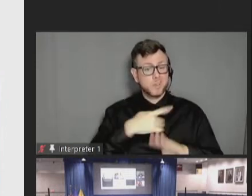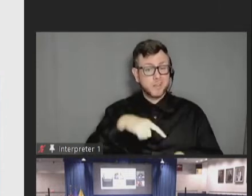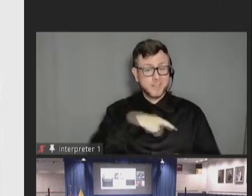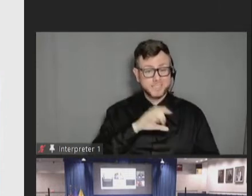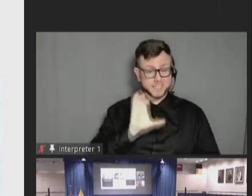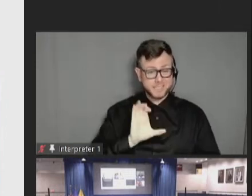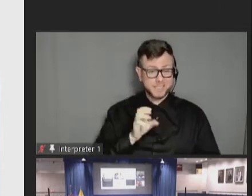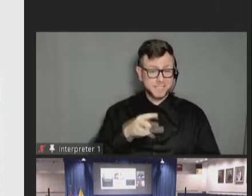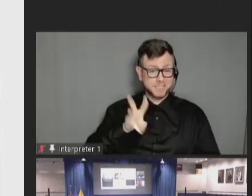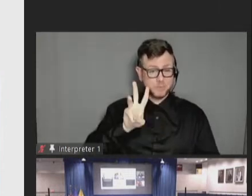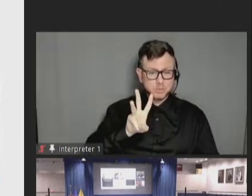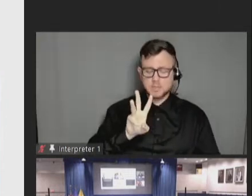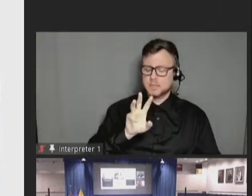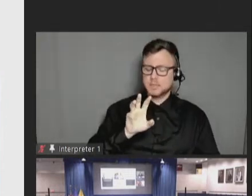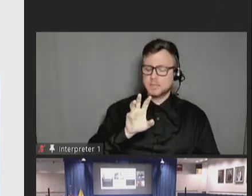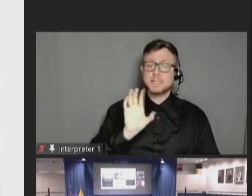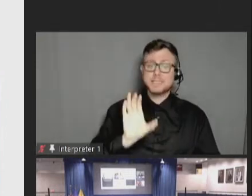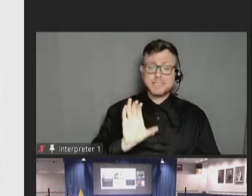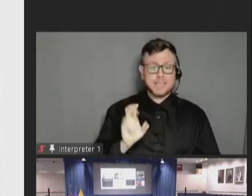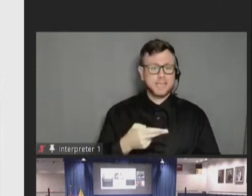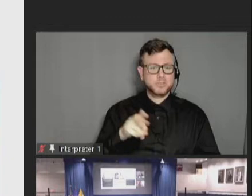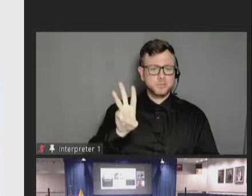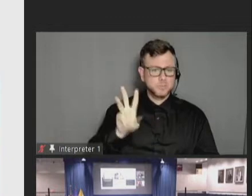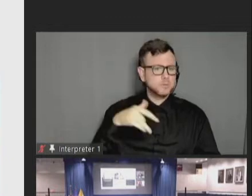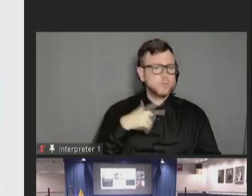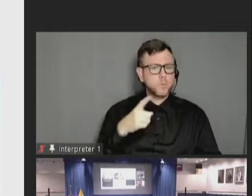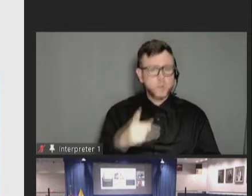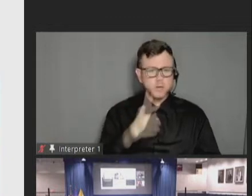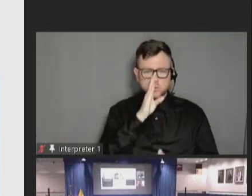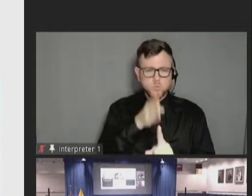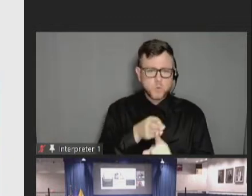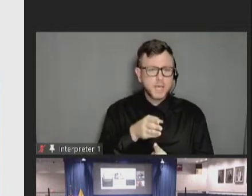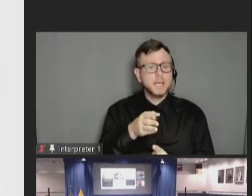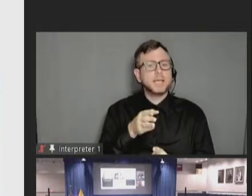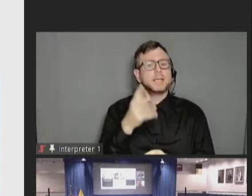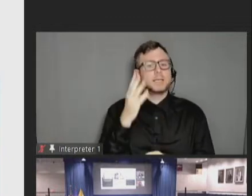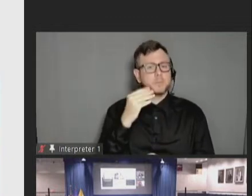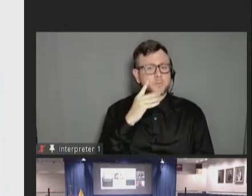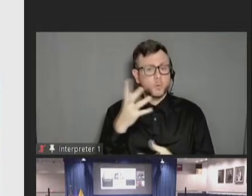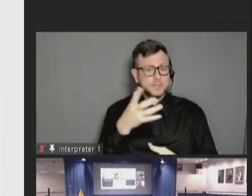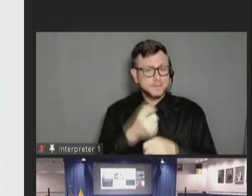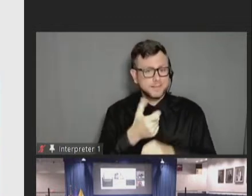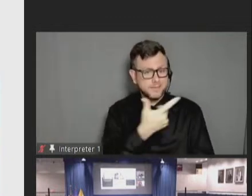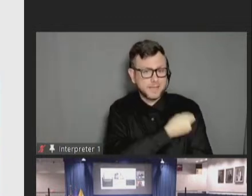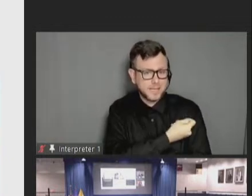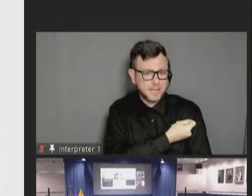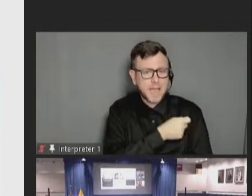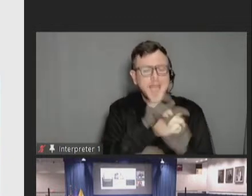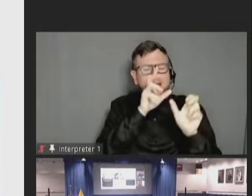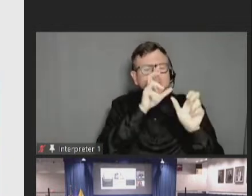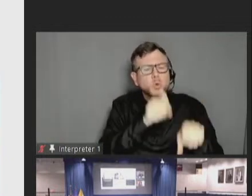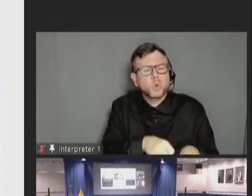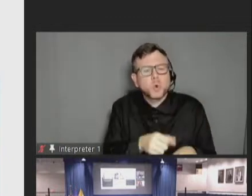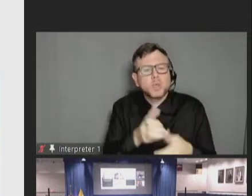direct experience with receiving a vaccination and being able to share that lived experience